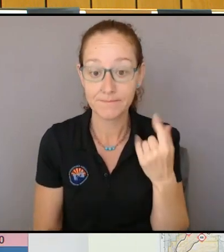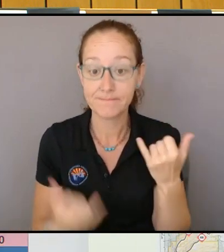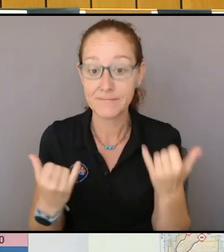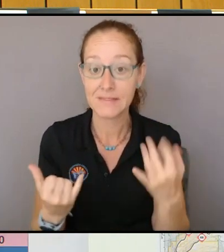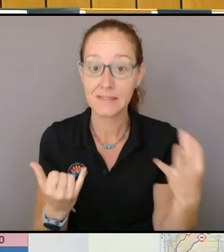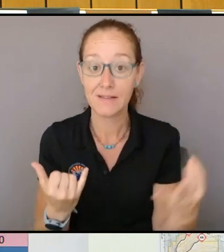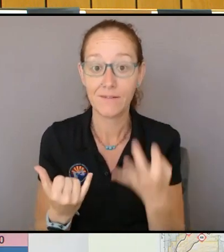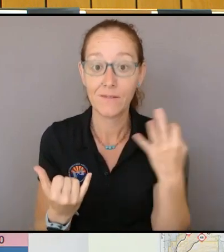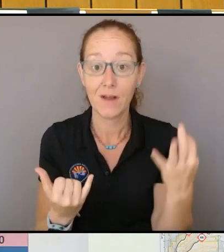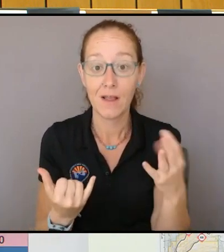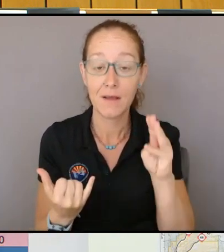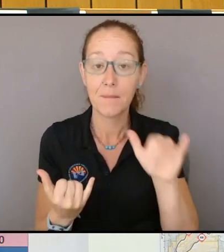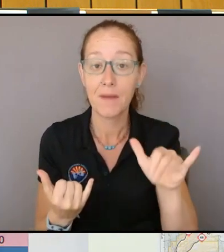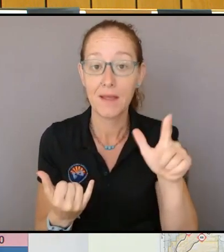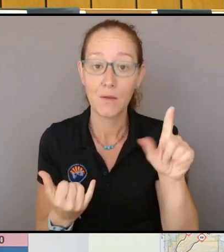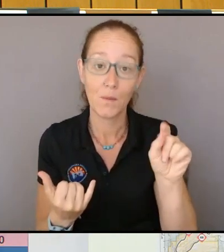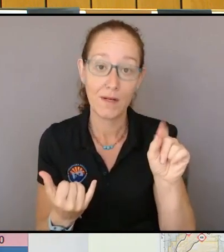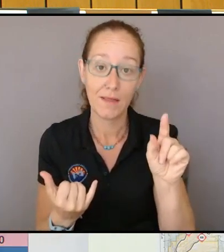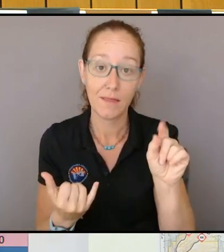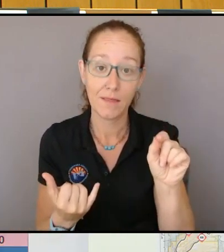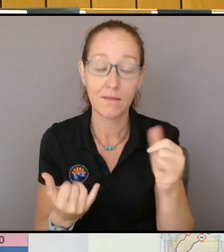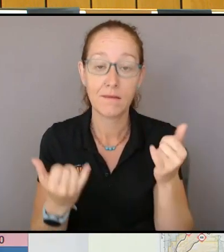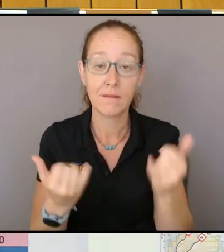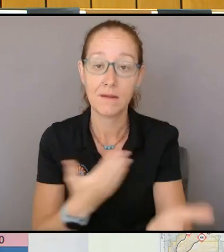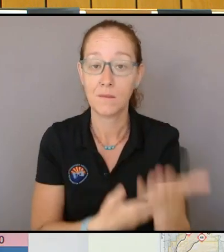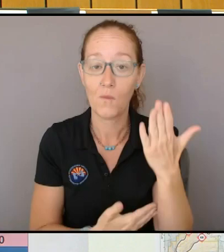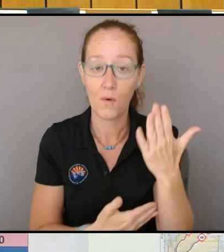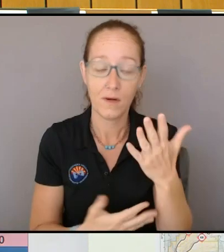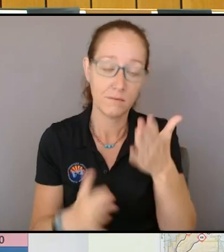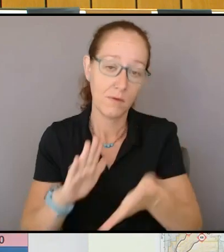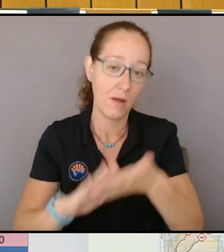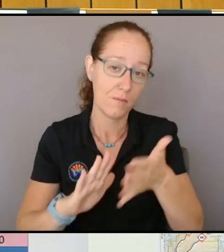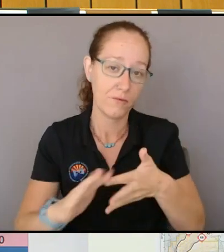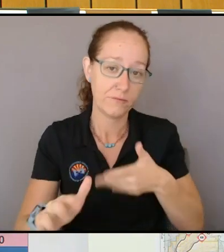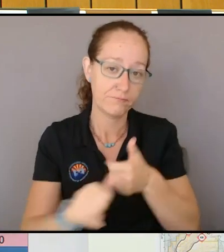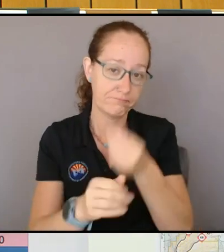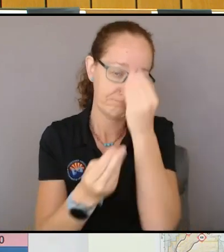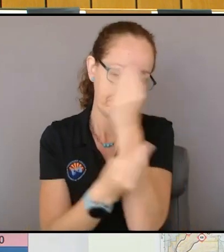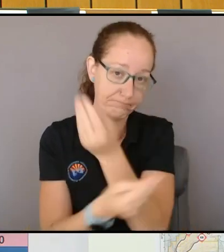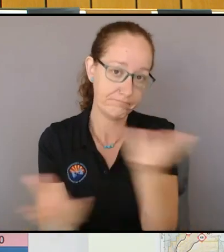and this is your Morning Operational Update. Last